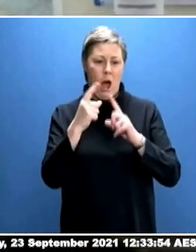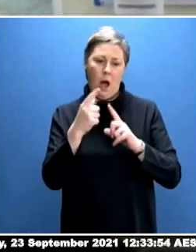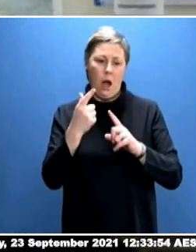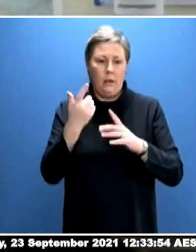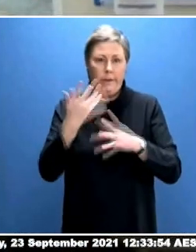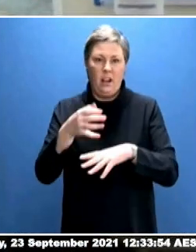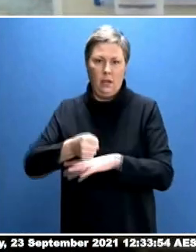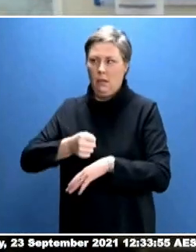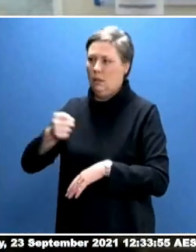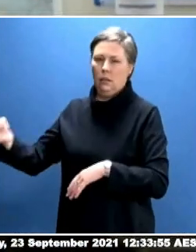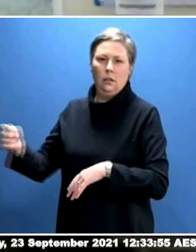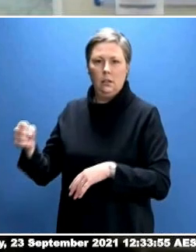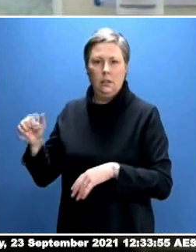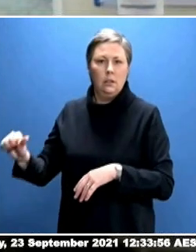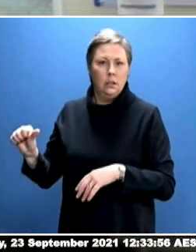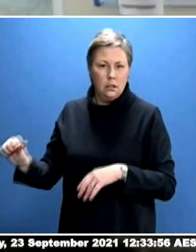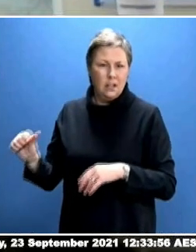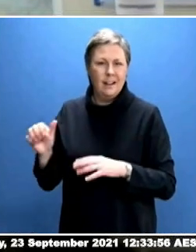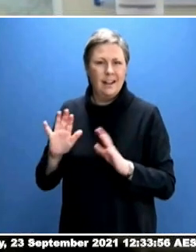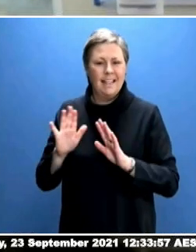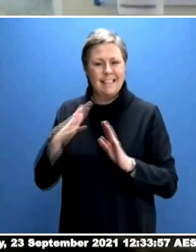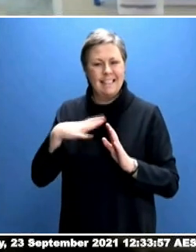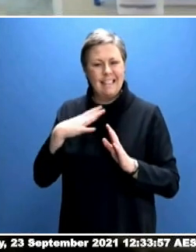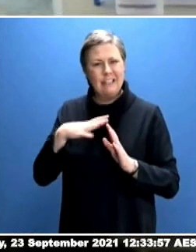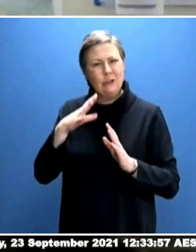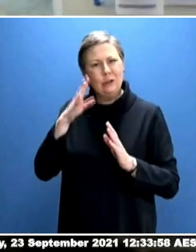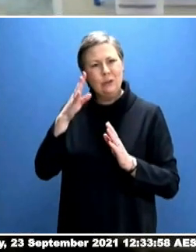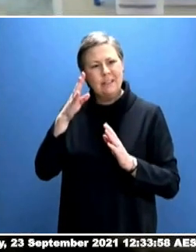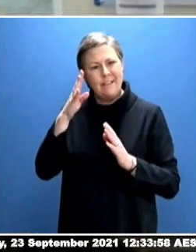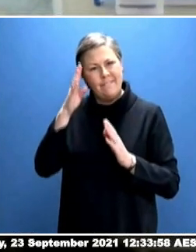It really has to be the focus on fixes what's going on in that